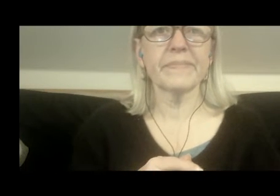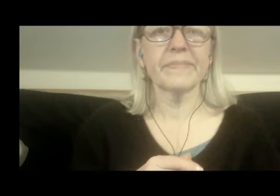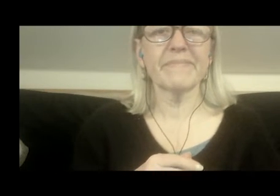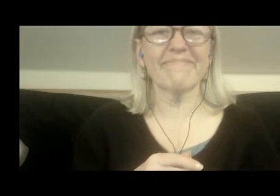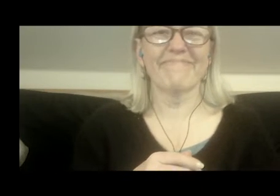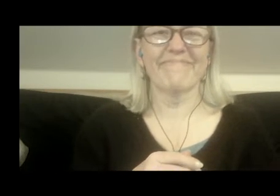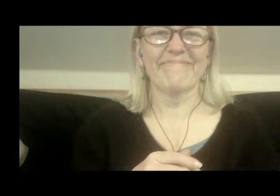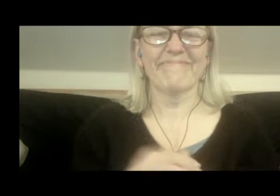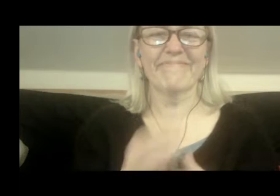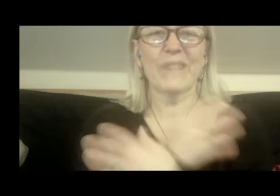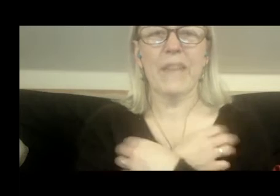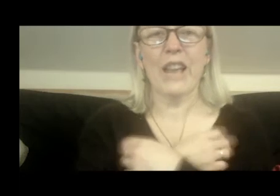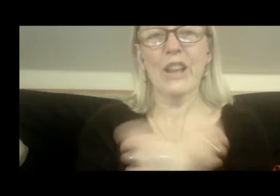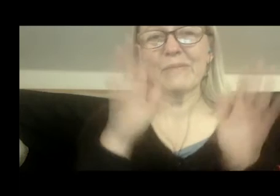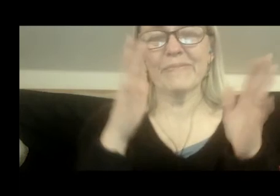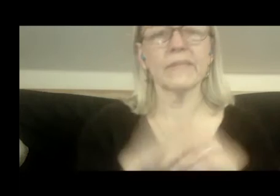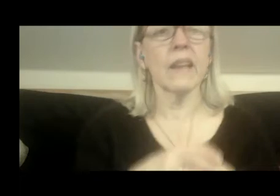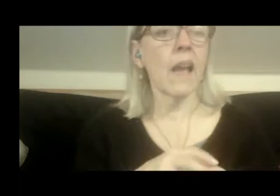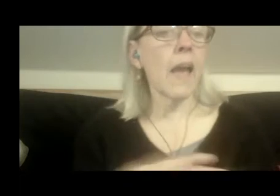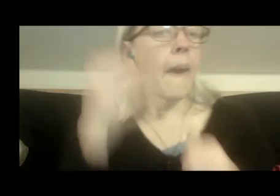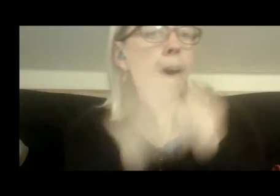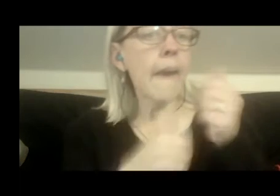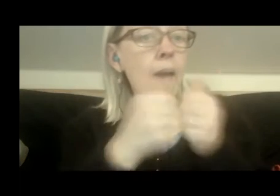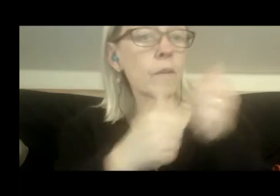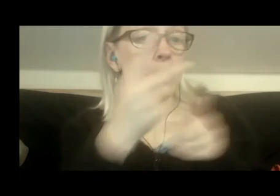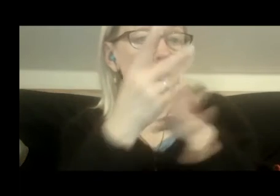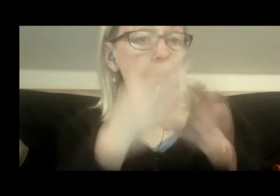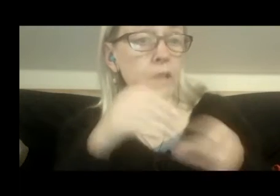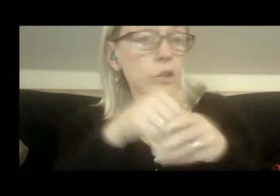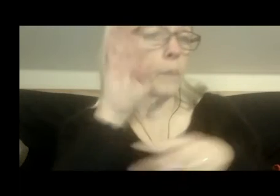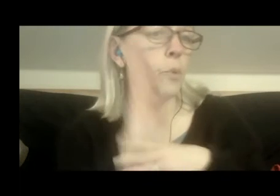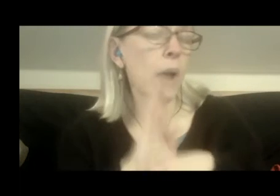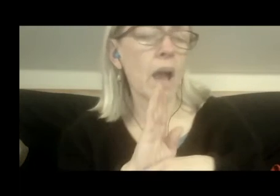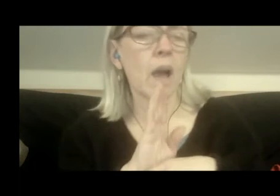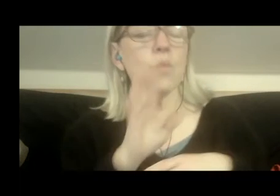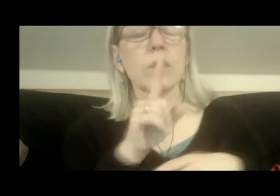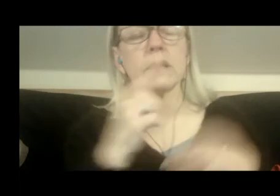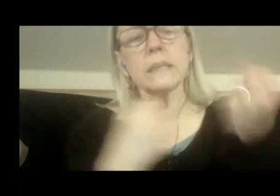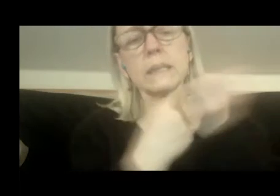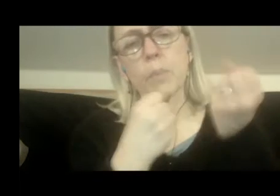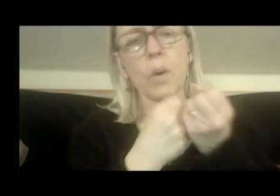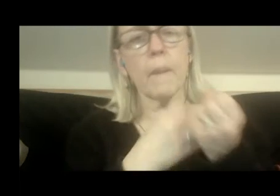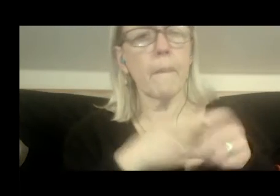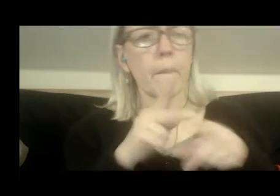Every supervisor I've had at Brown has been so supportive of my professional growth, and if I've ever felt like I've reached my potential in a certain department,